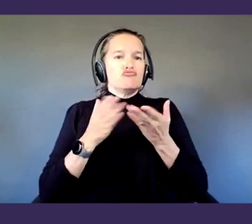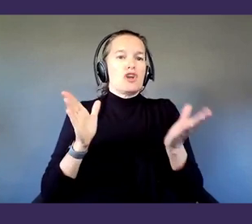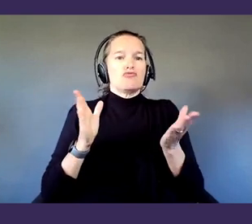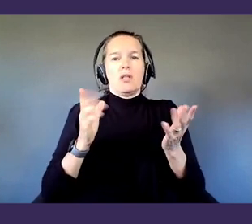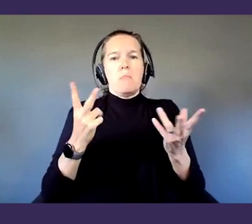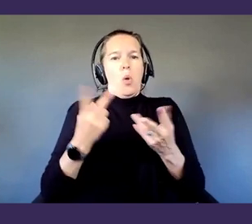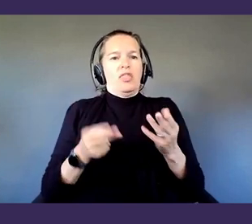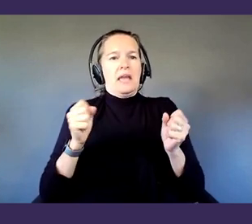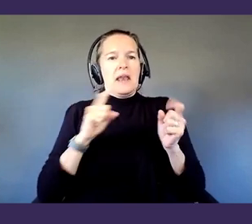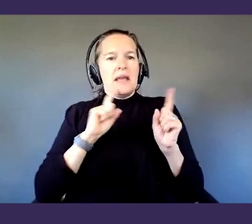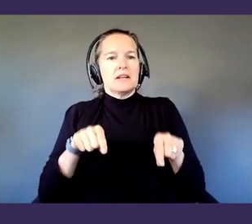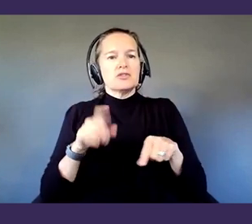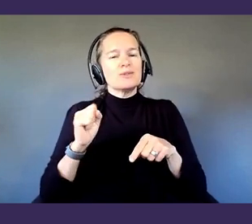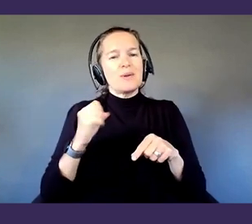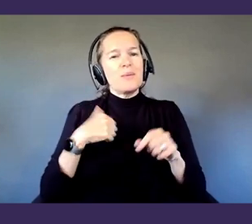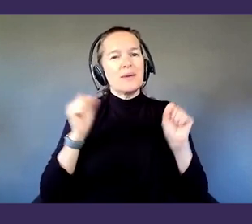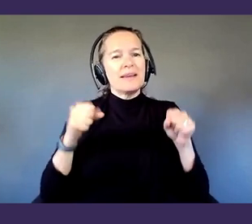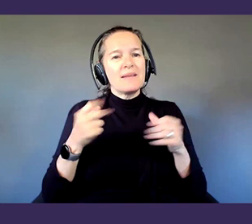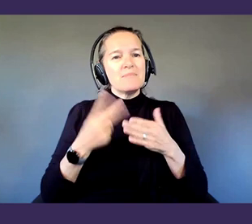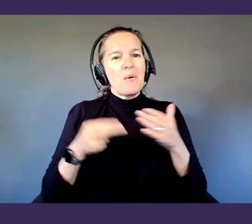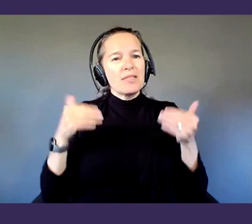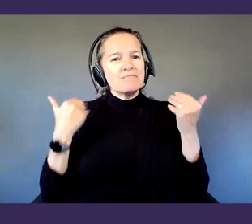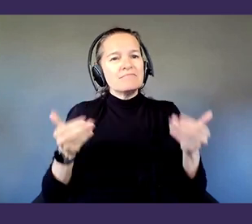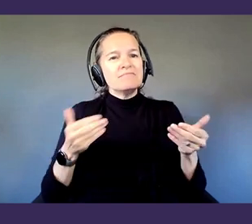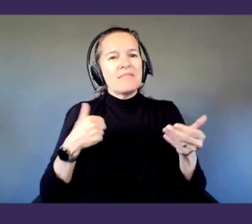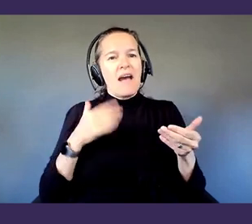So we can go ahead, and I will pull those up.